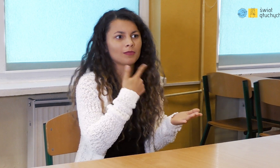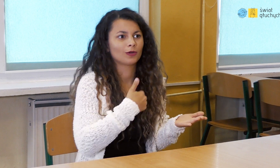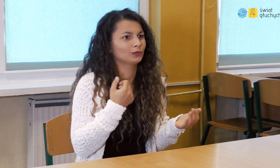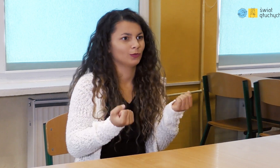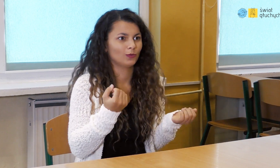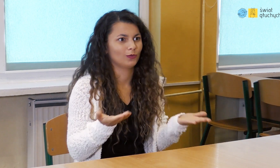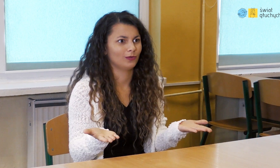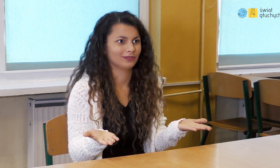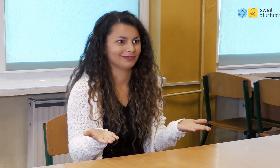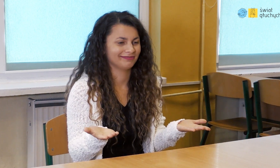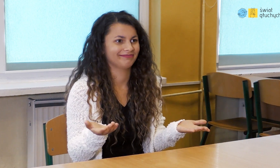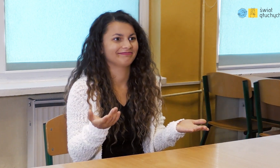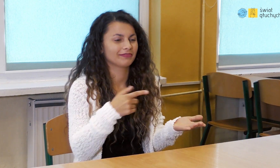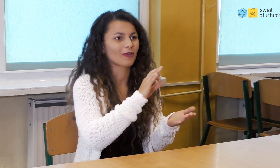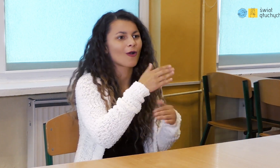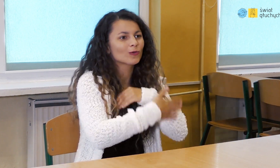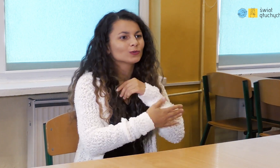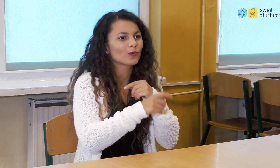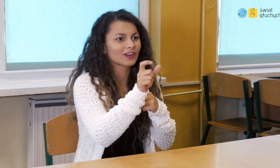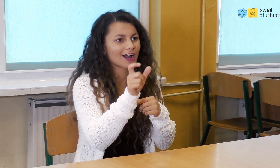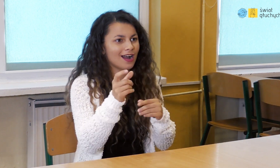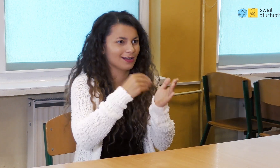In Polish, there are many additional endings,